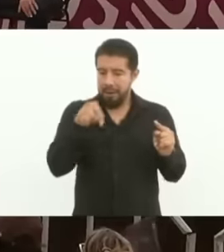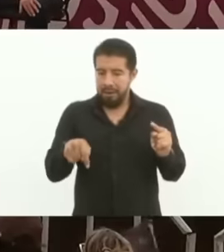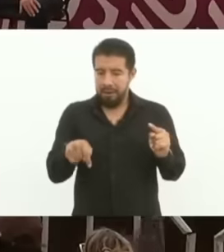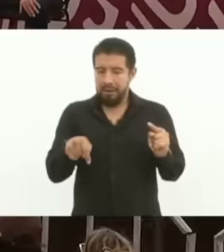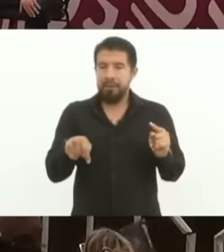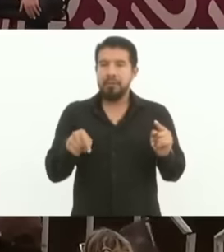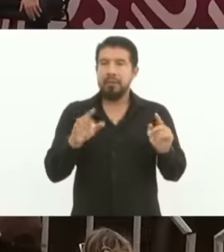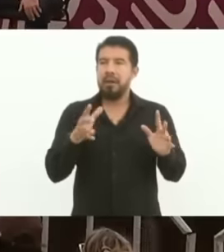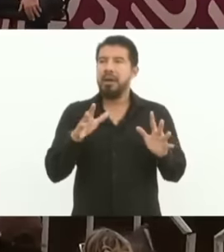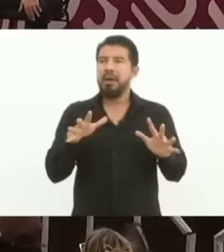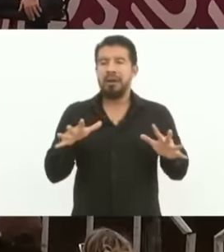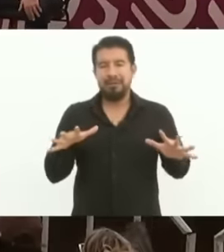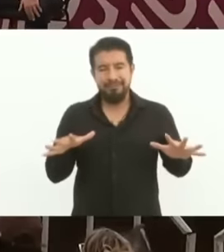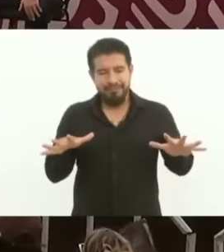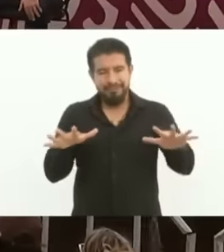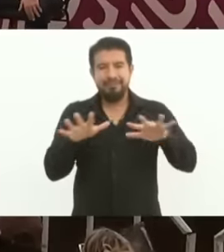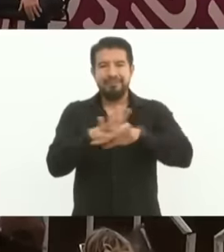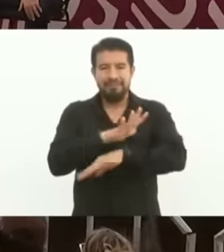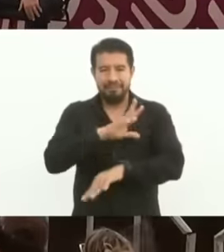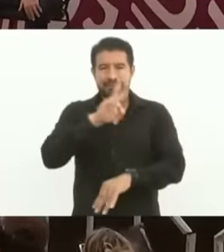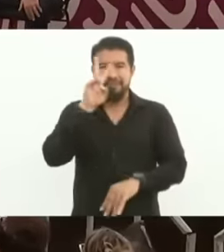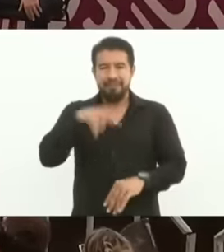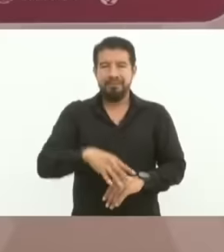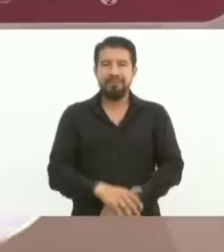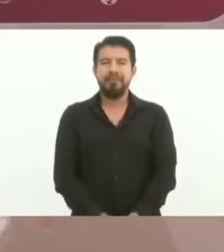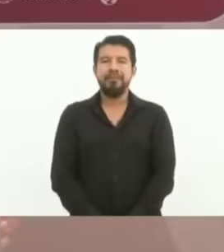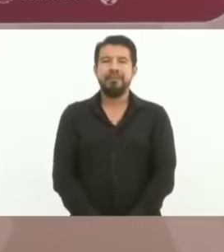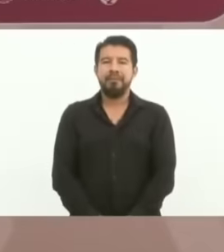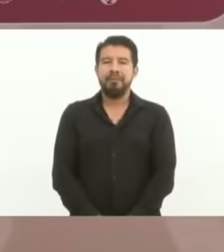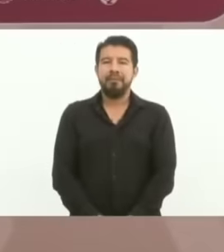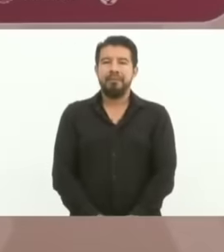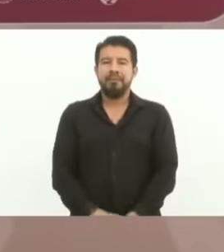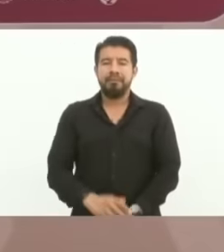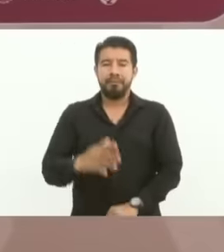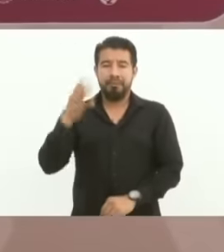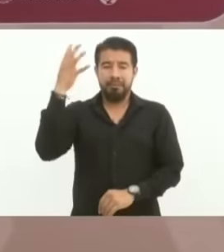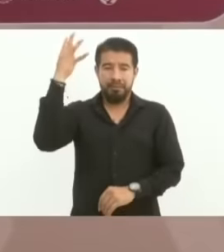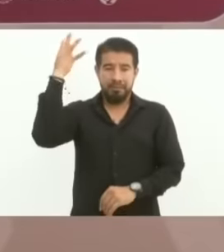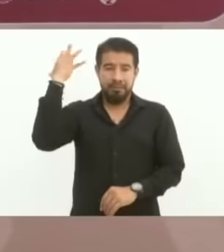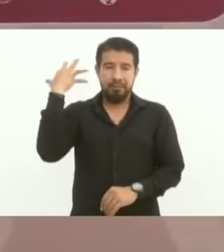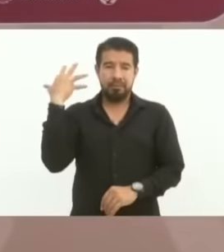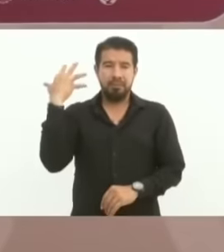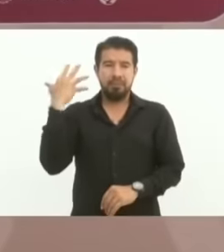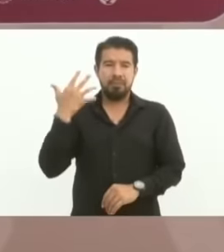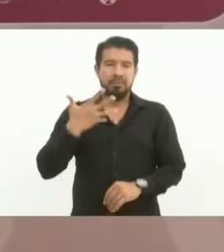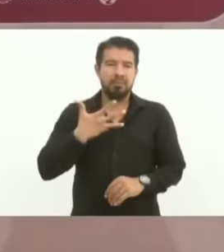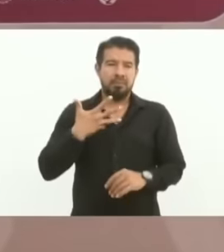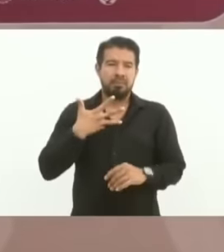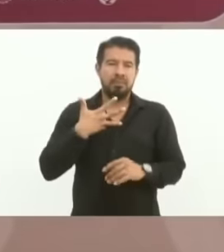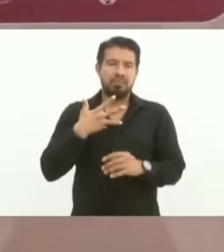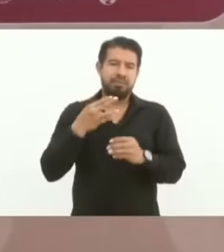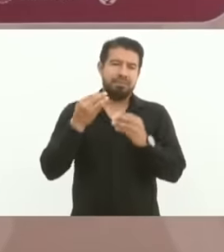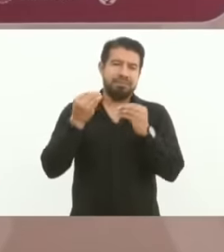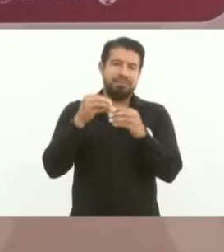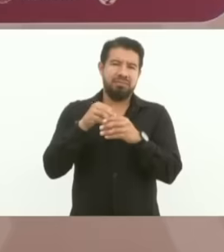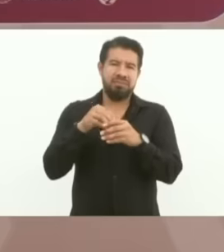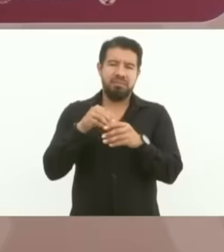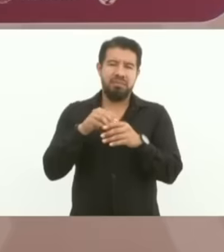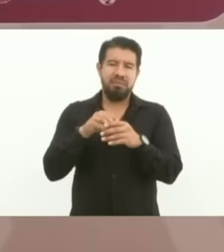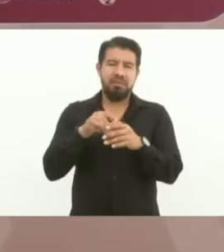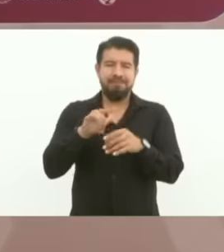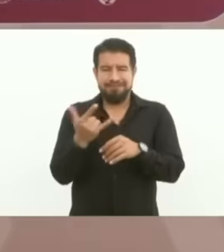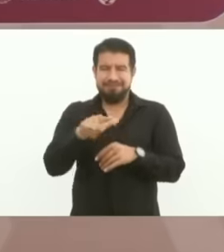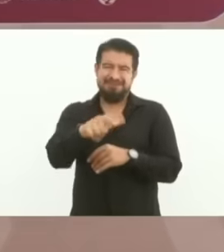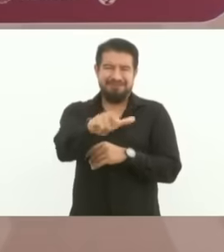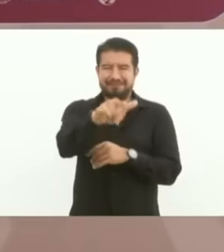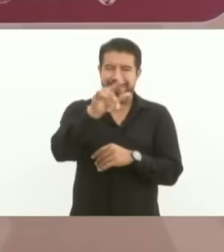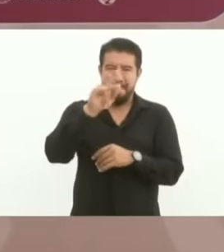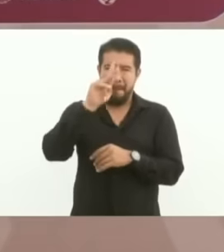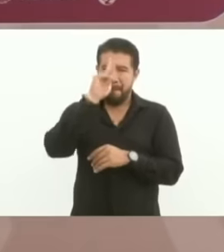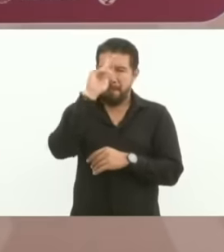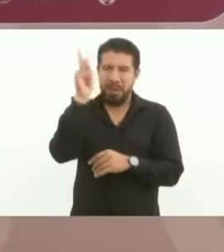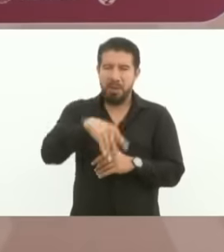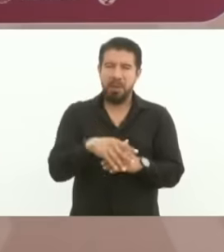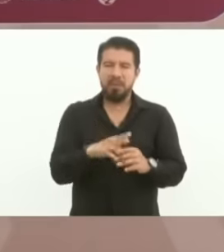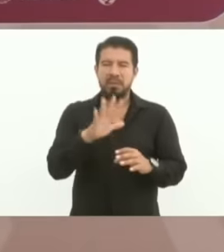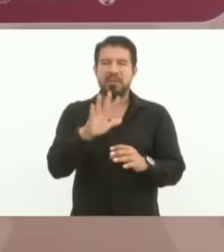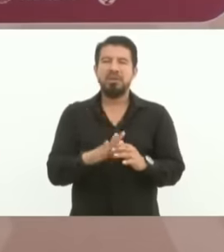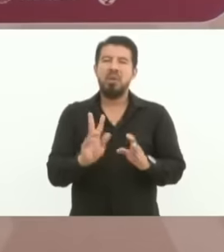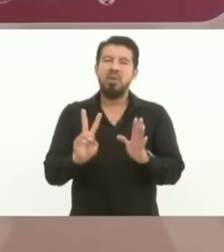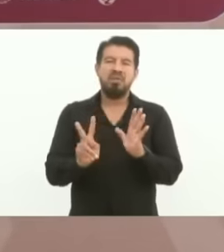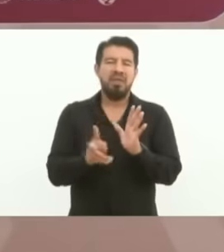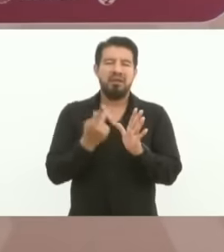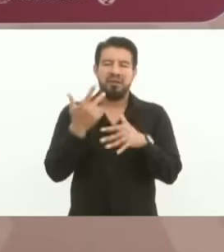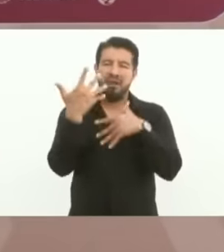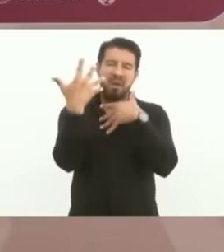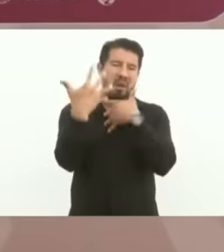changed before, it was full of potholes and it was turning to dirt again and